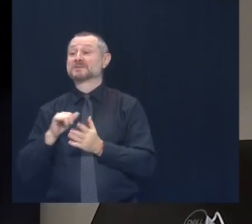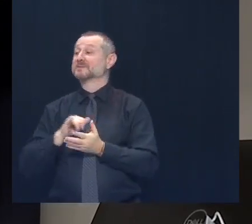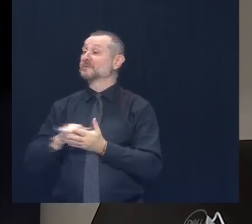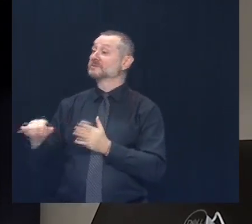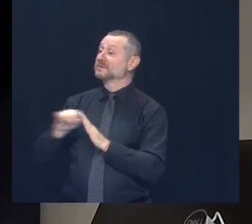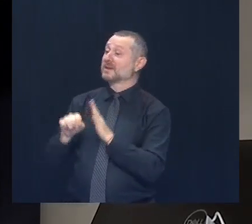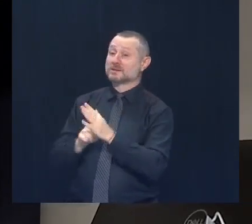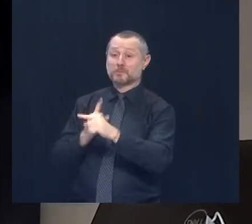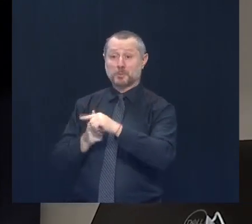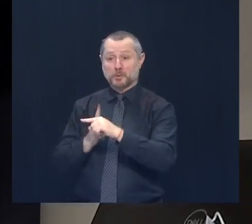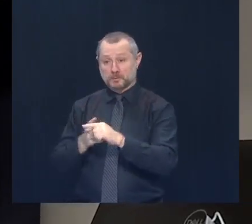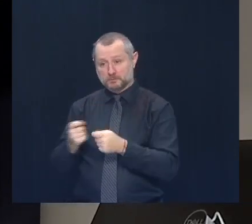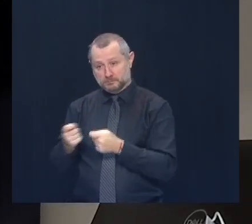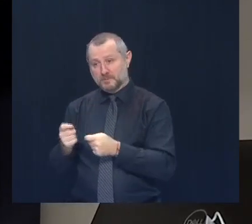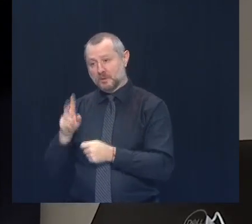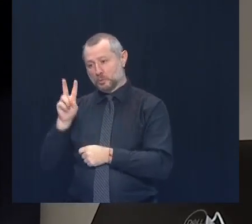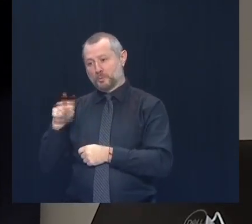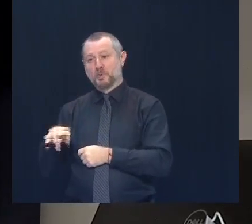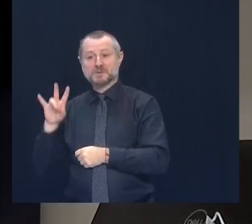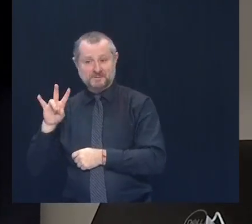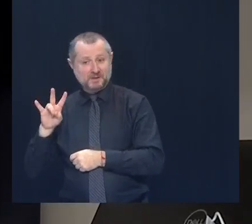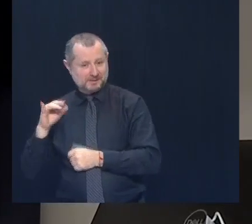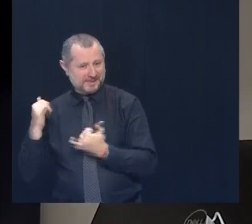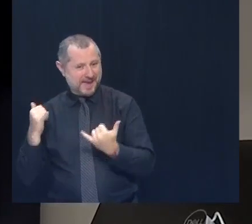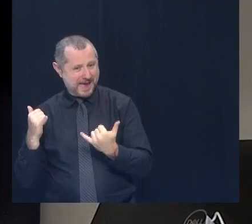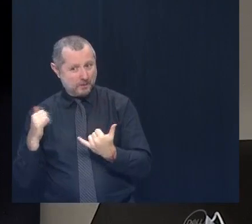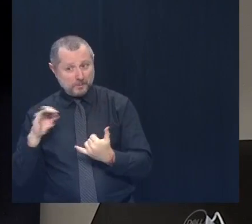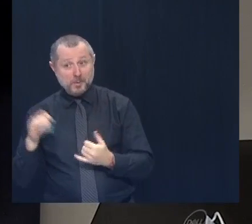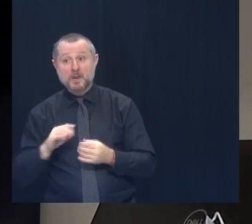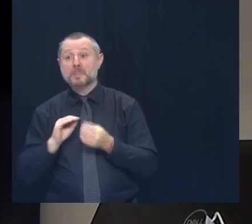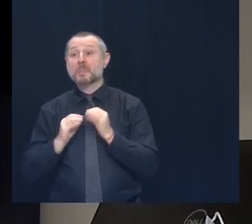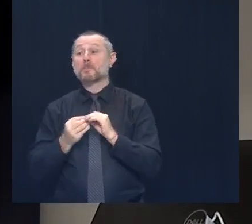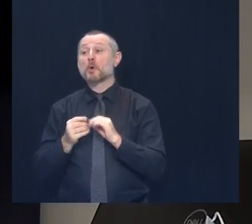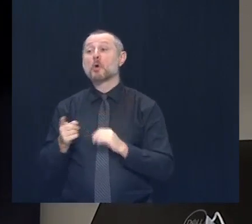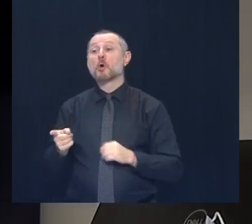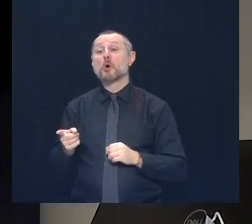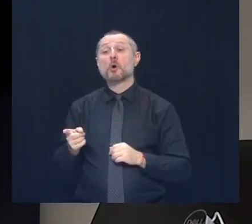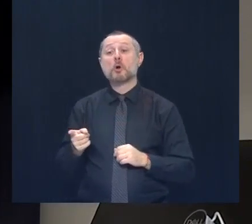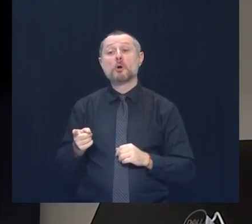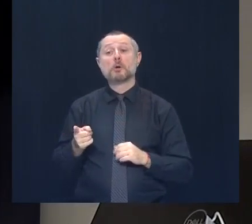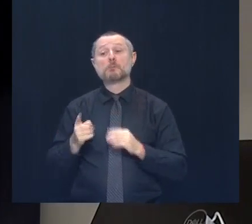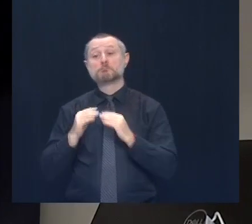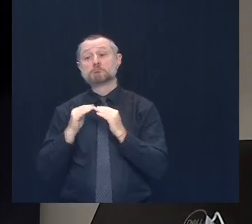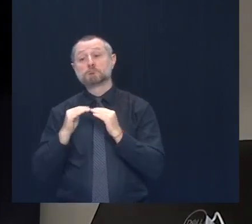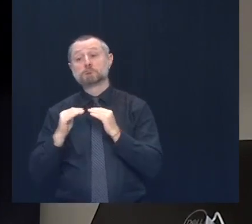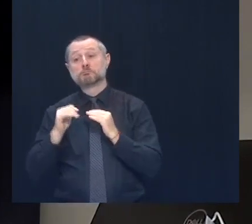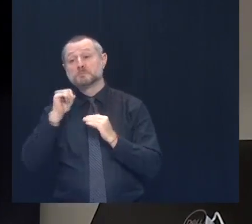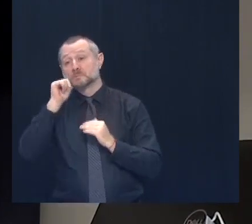THOSE NUMBERS BALANCE OUT. THAT SHOULD NOT RESULT IN MUCH